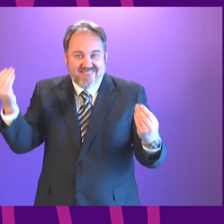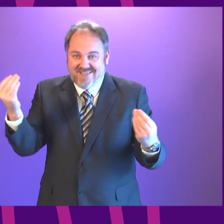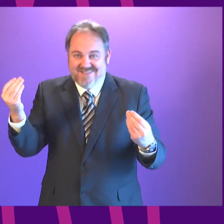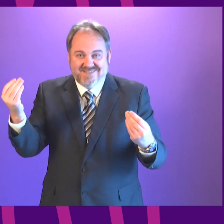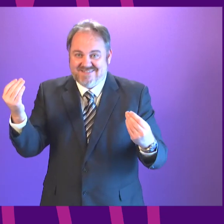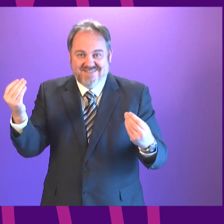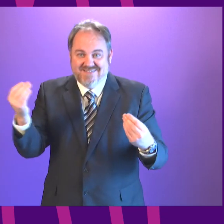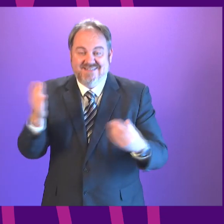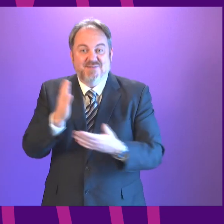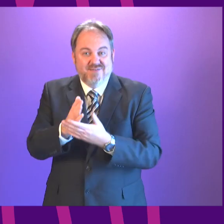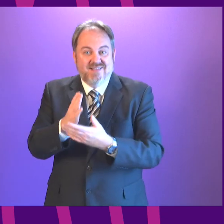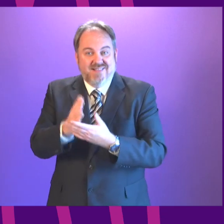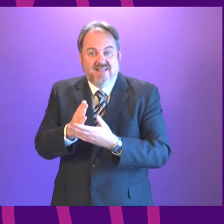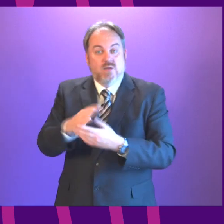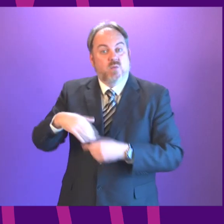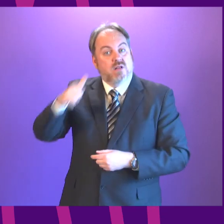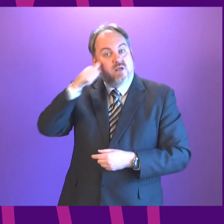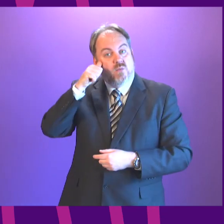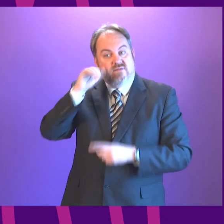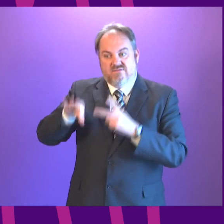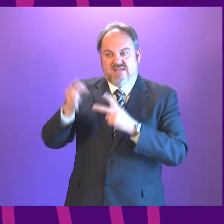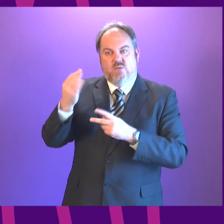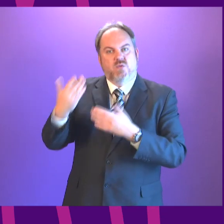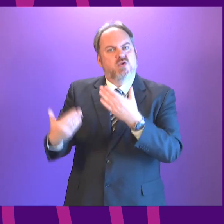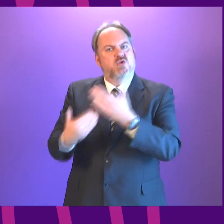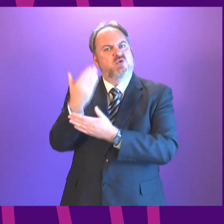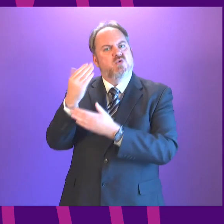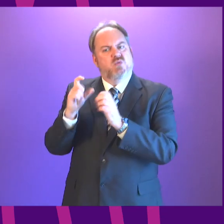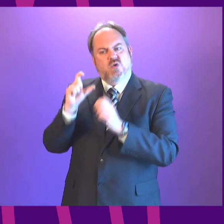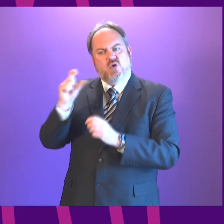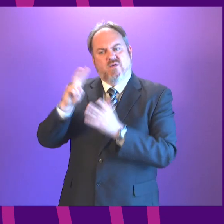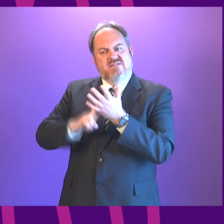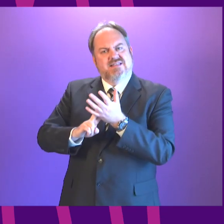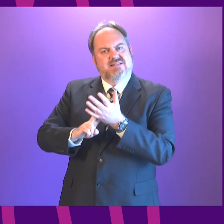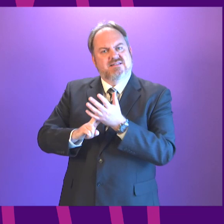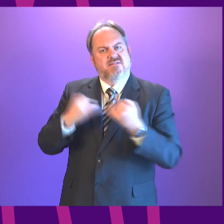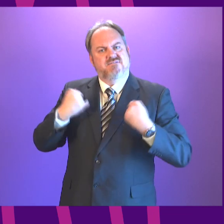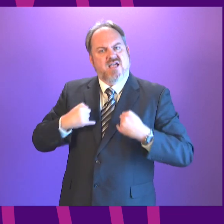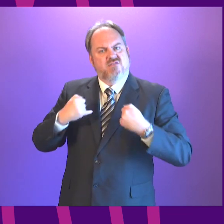is possible that we have found out about the new variant of Covid at an early enough stage